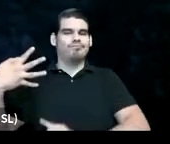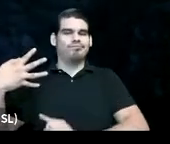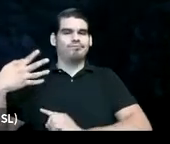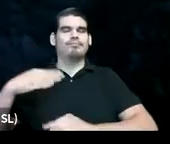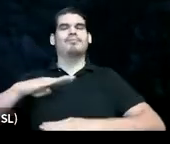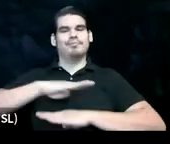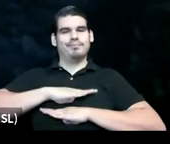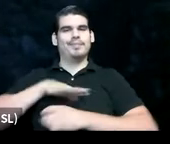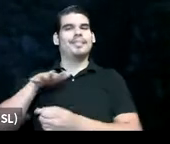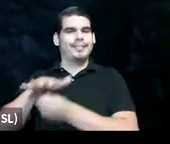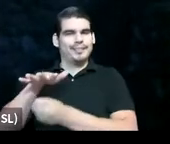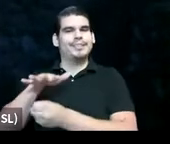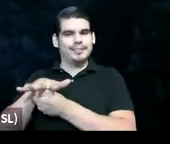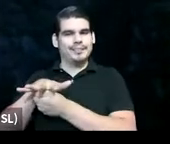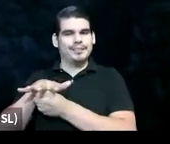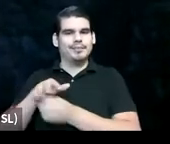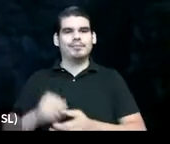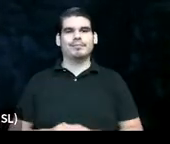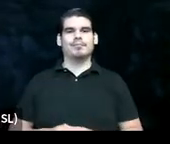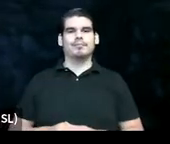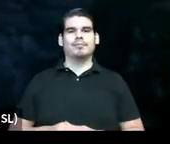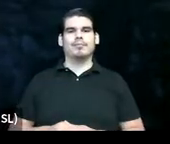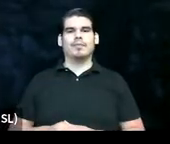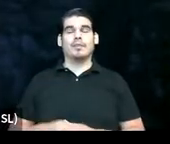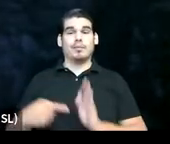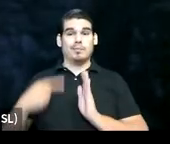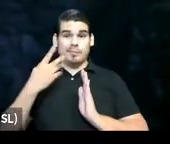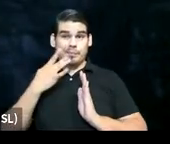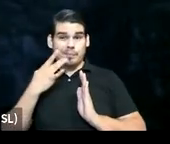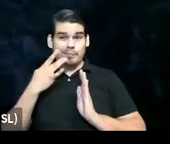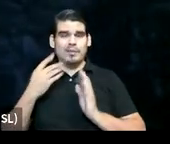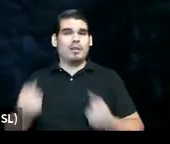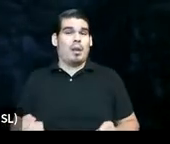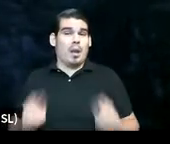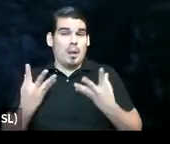how you want the SSCCC to take action on it. And that might be not as